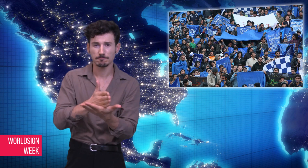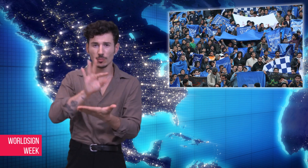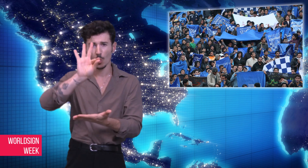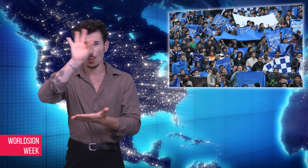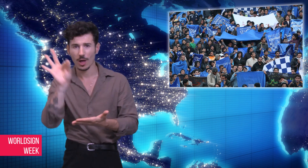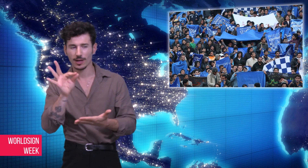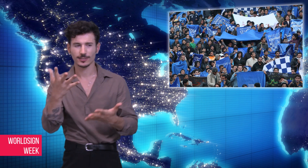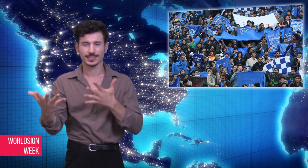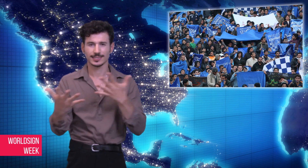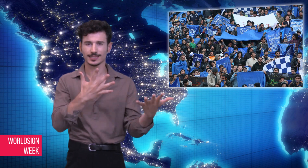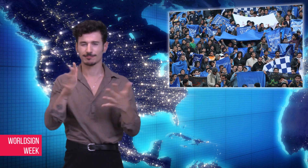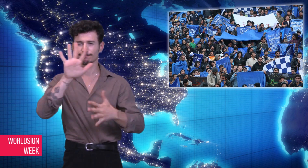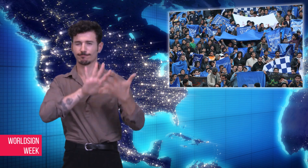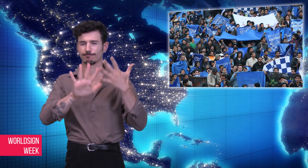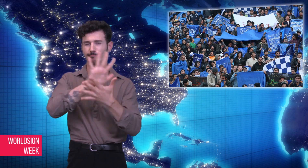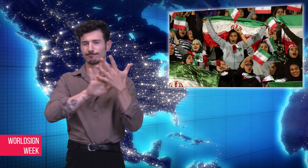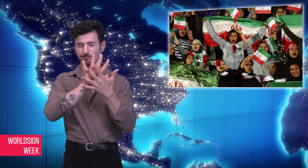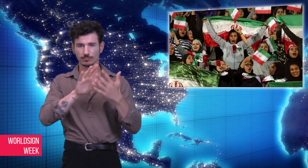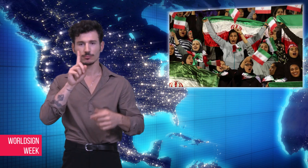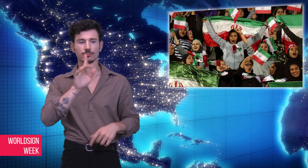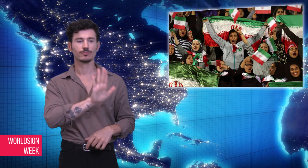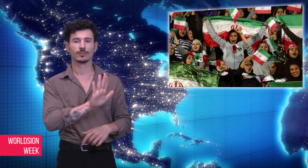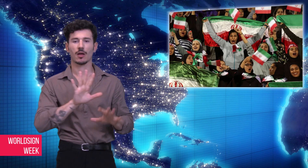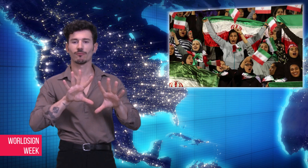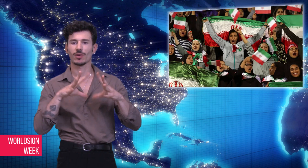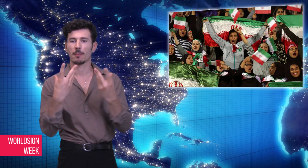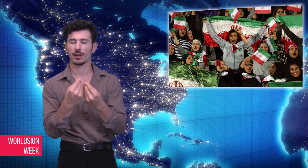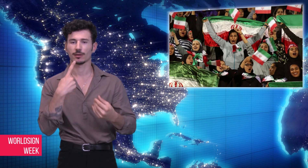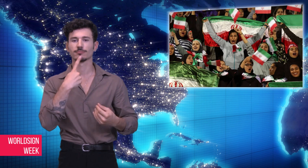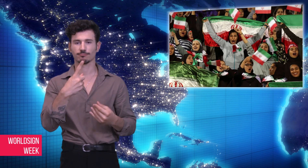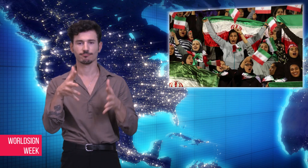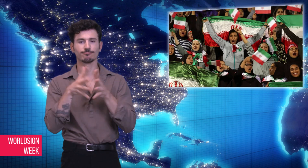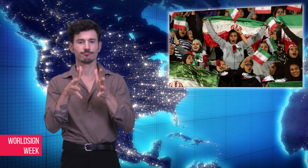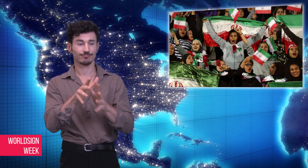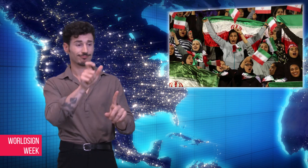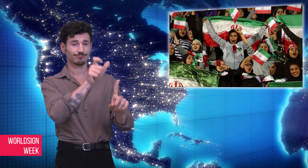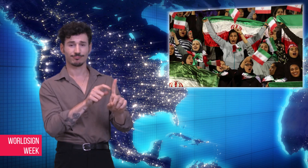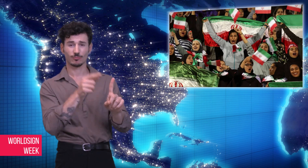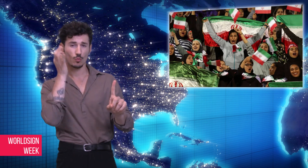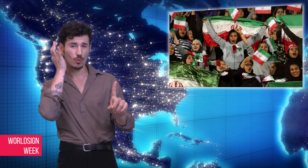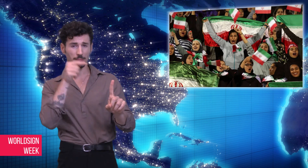It is unknown what prompted her to burn herself but